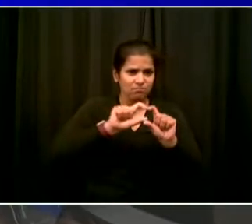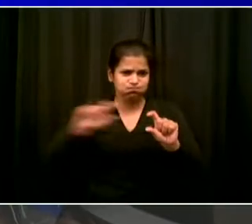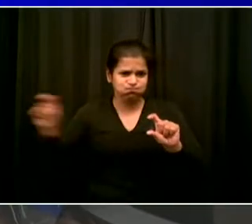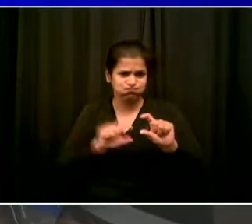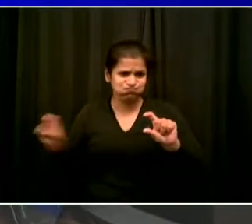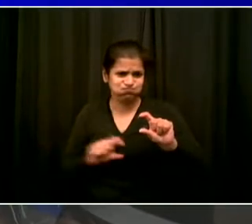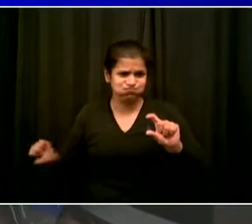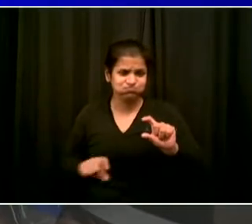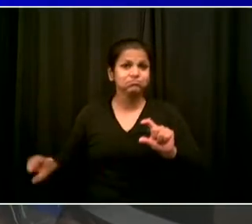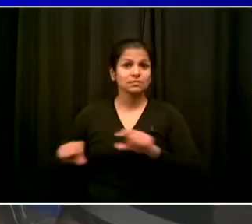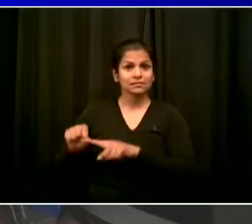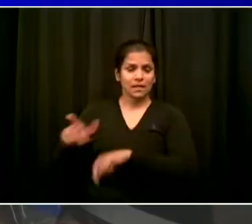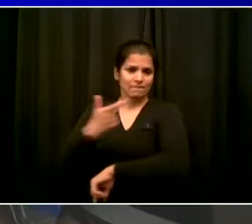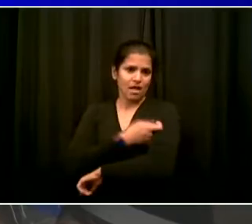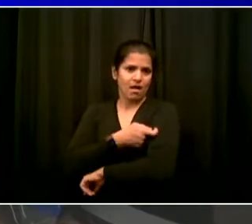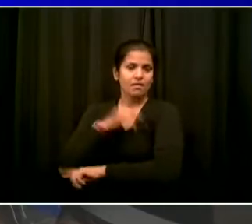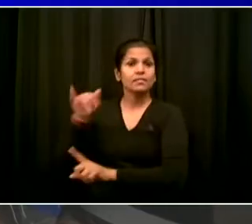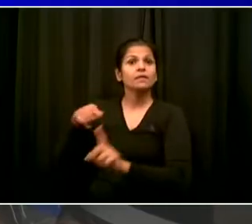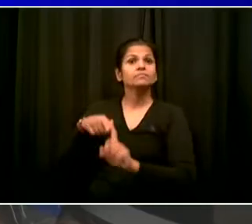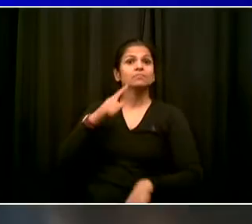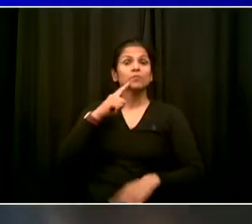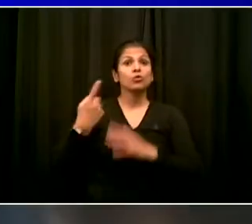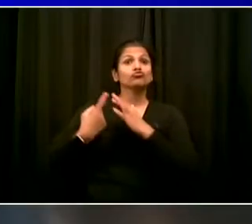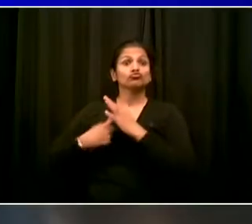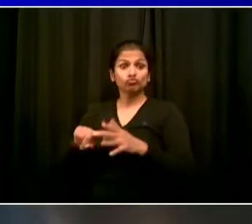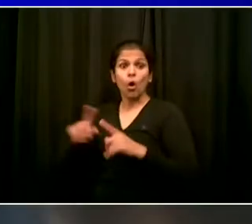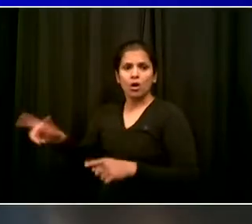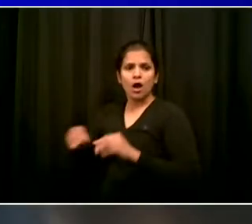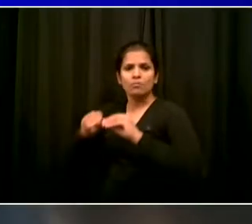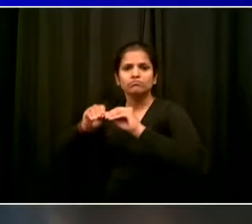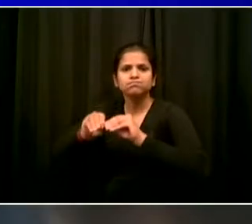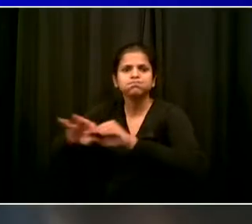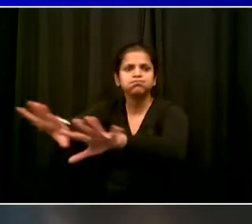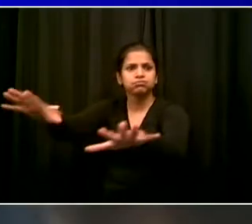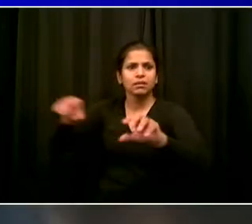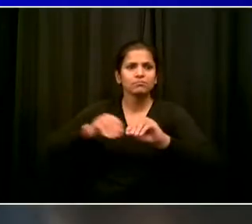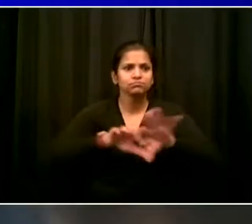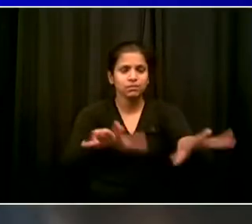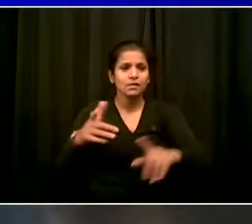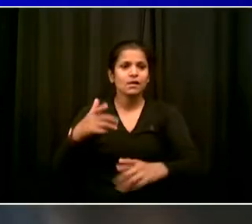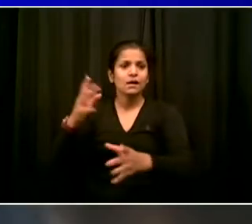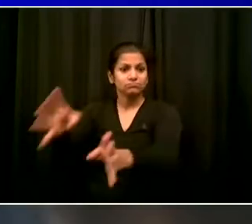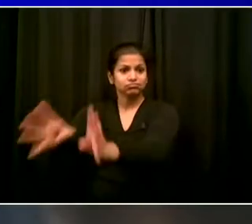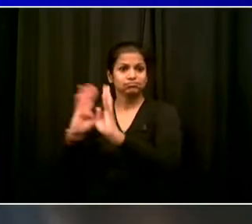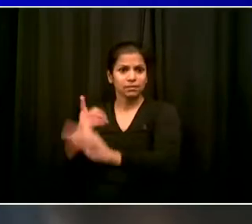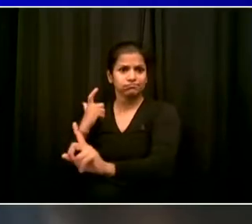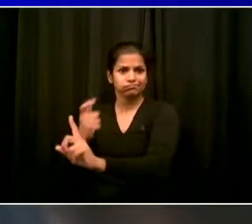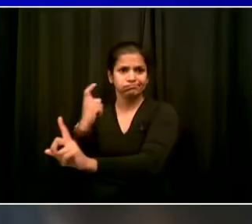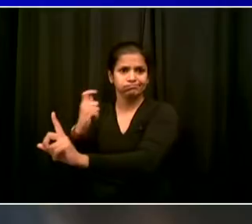EXPECT TO BEEGIN FOR NEW YORK CITY, MODERNA SHIPMENTS A WEEK LATER ON THE 22ND.